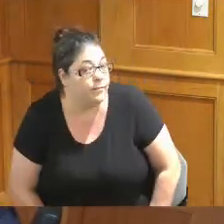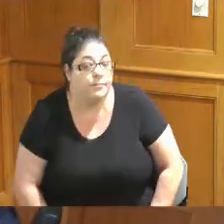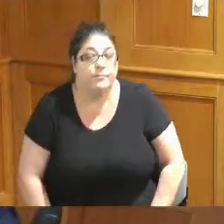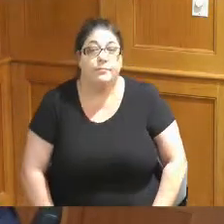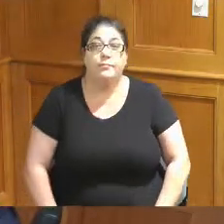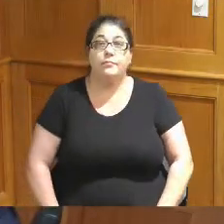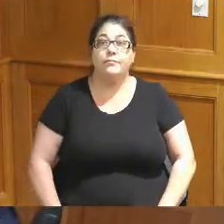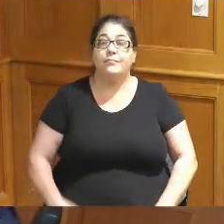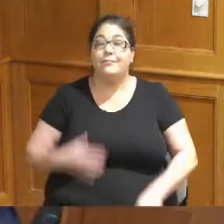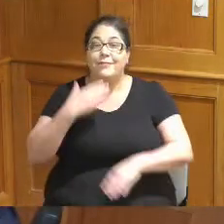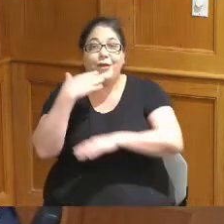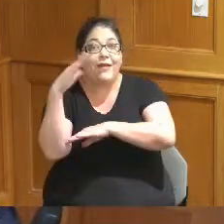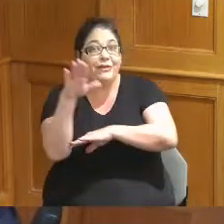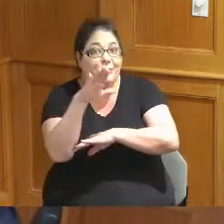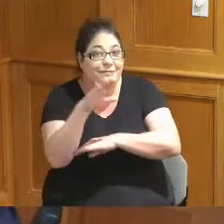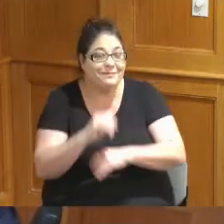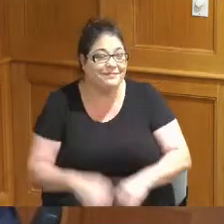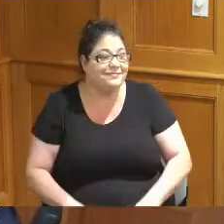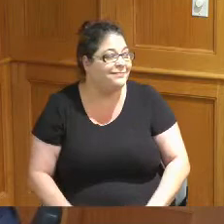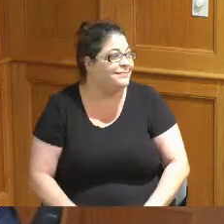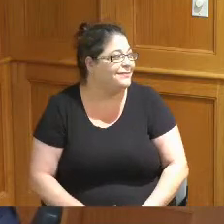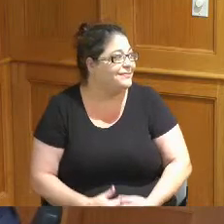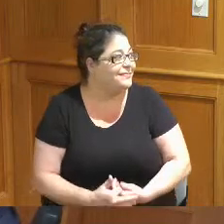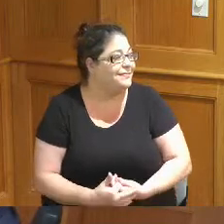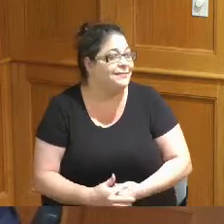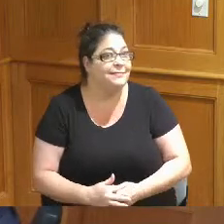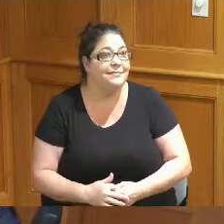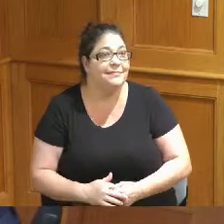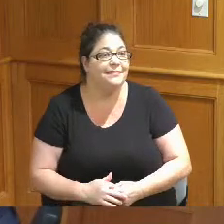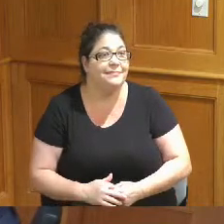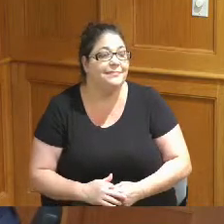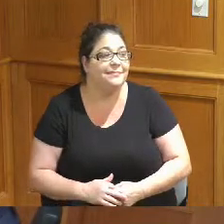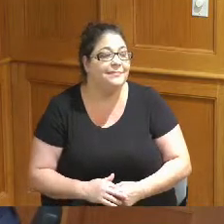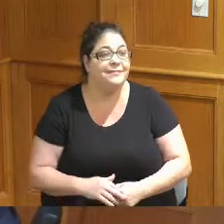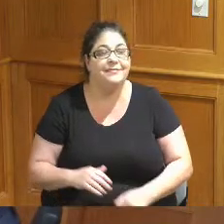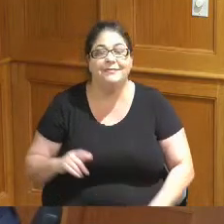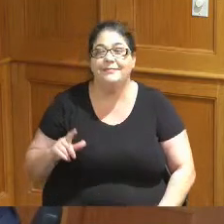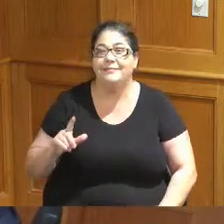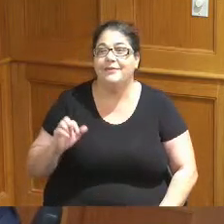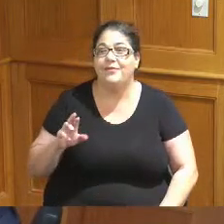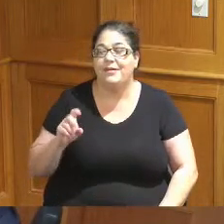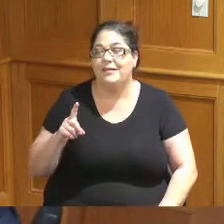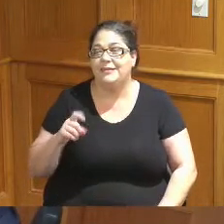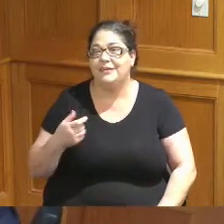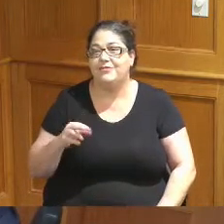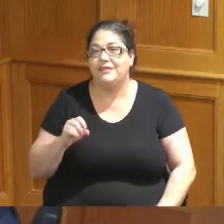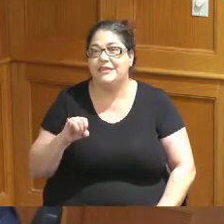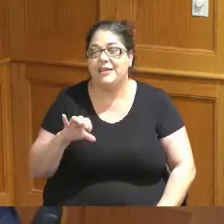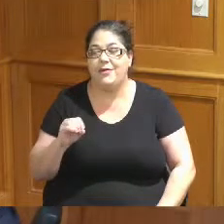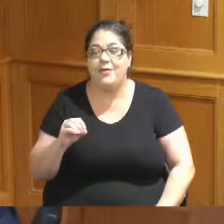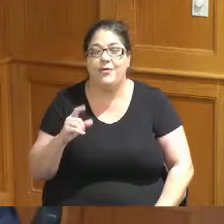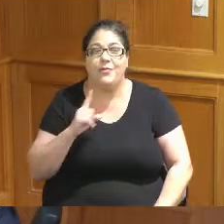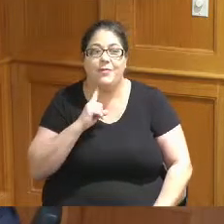good afternoon see we have four items on your agenda